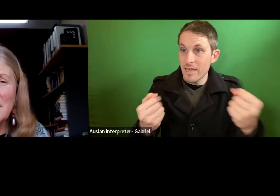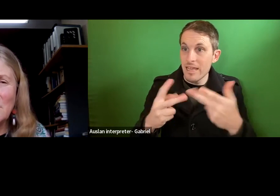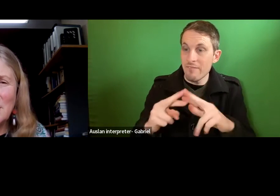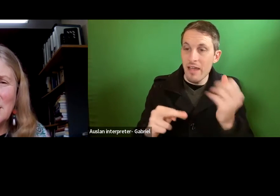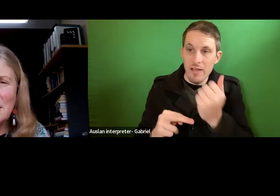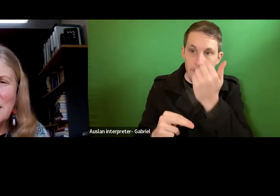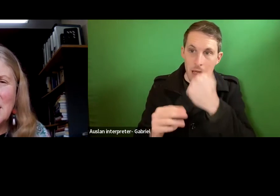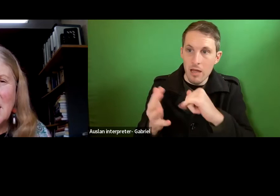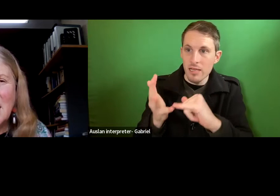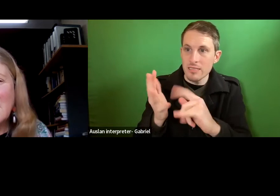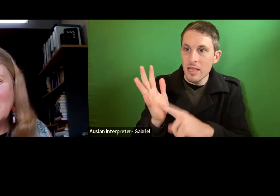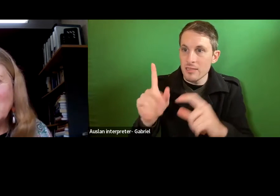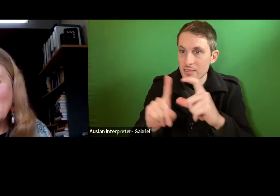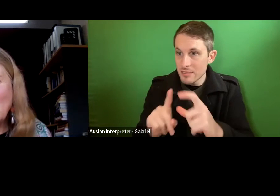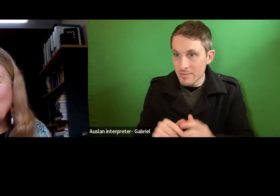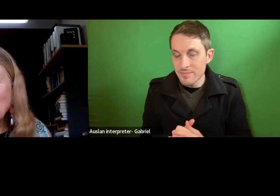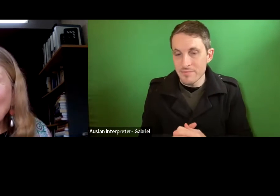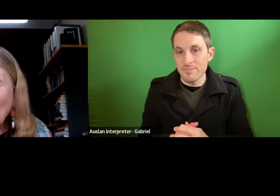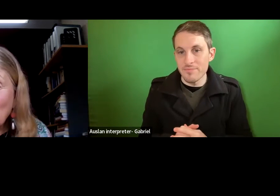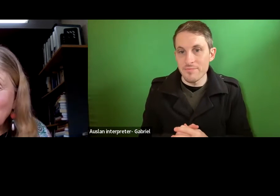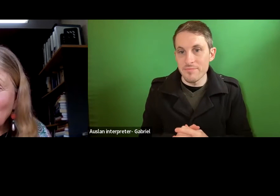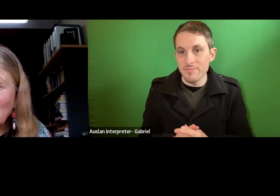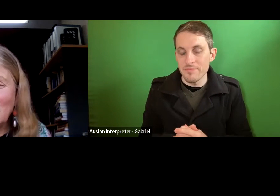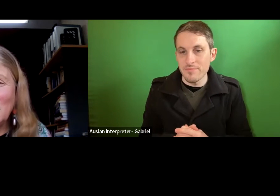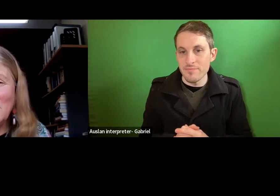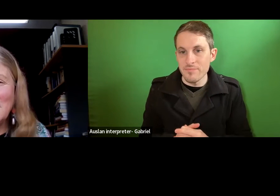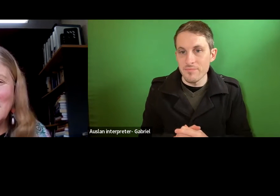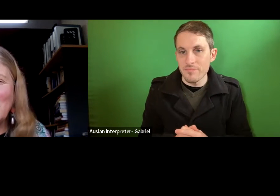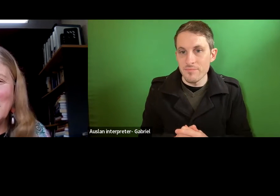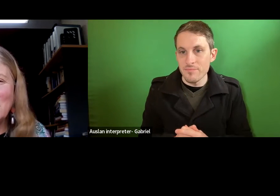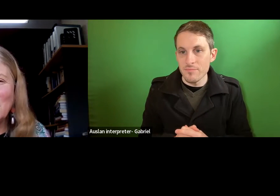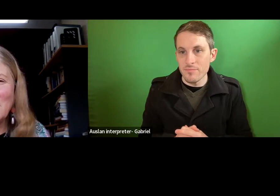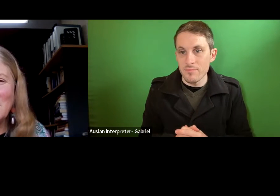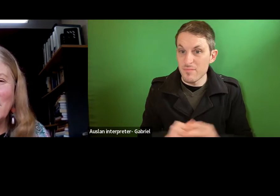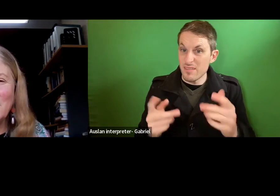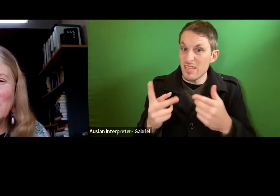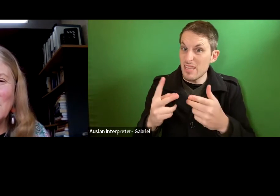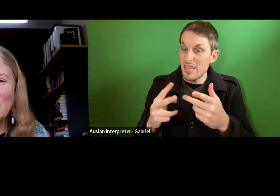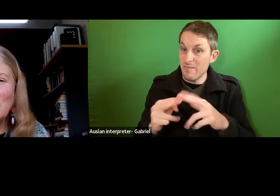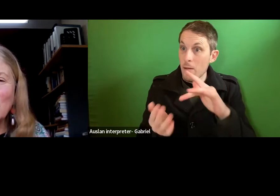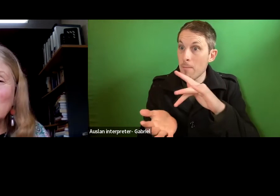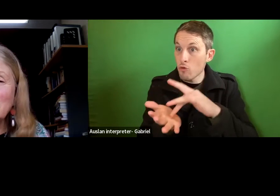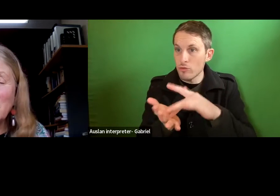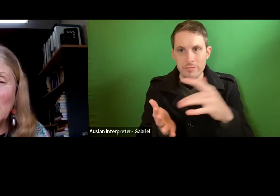SLDs. Almost certainly we will need to think about extra working time for students with moderate,